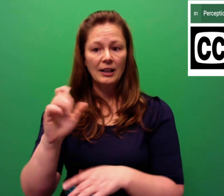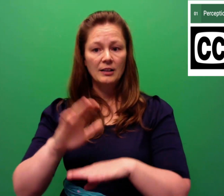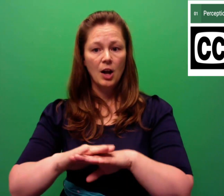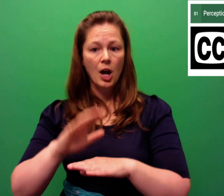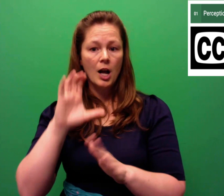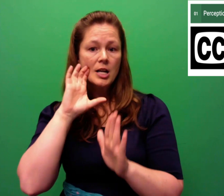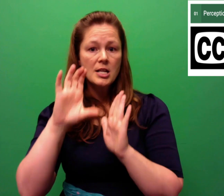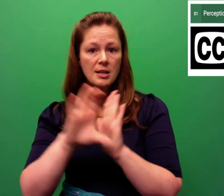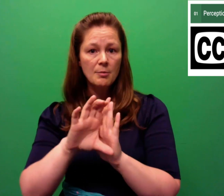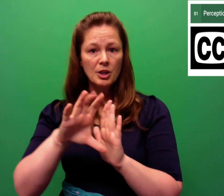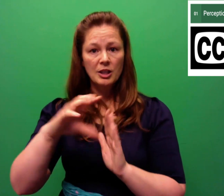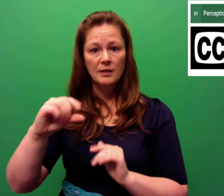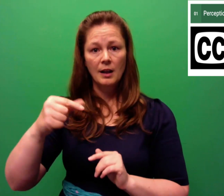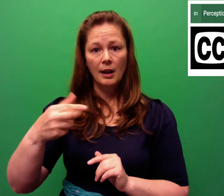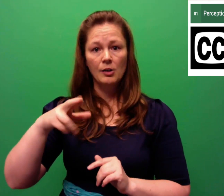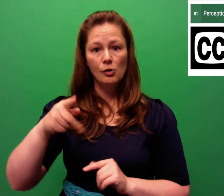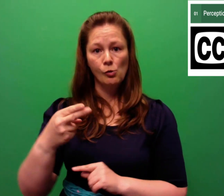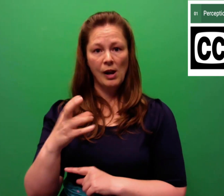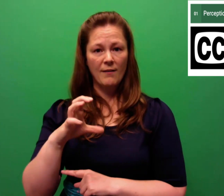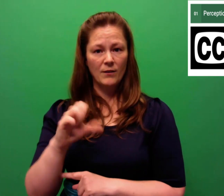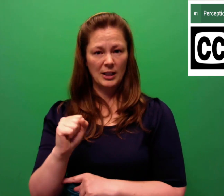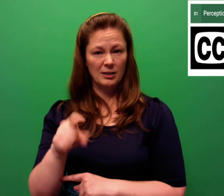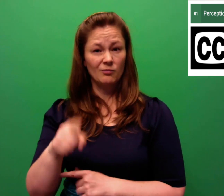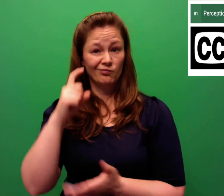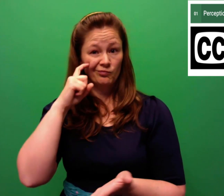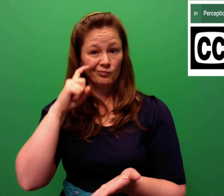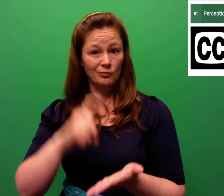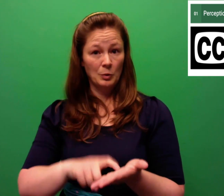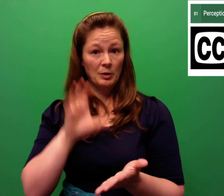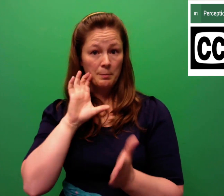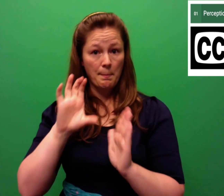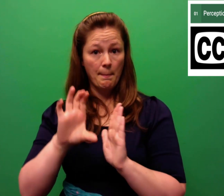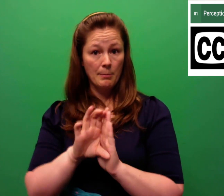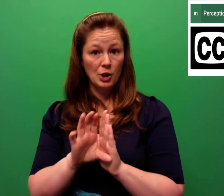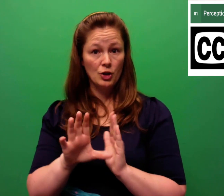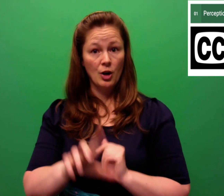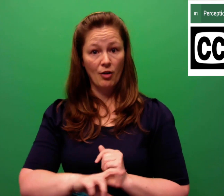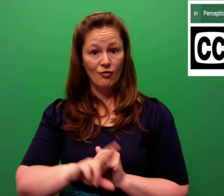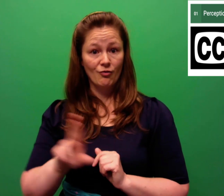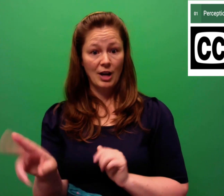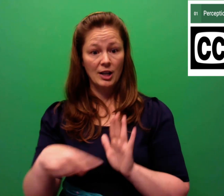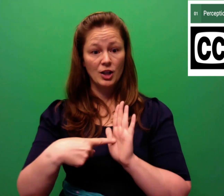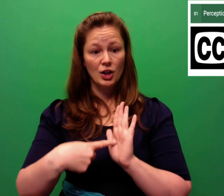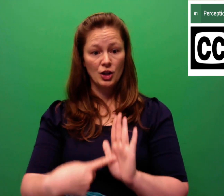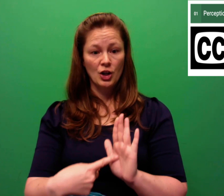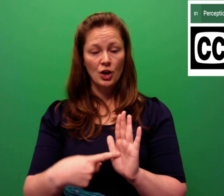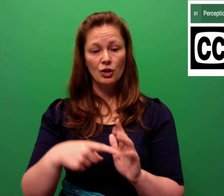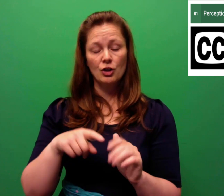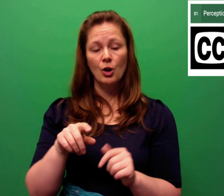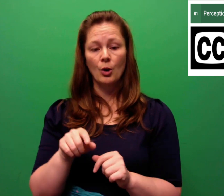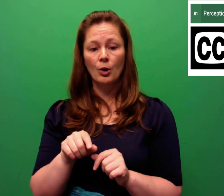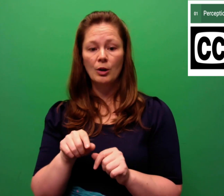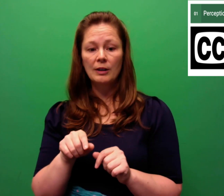alternative text on images and graphics. If you notice the picture on the right